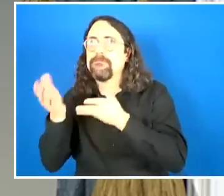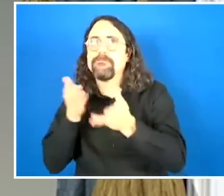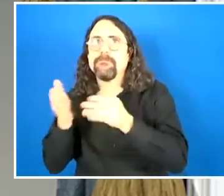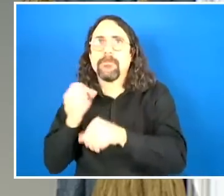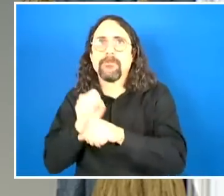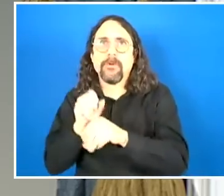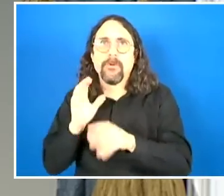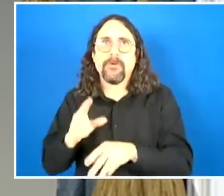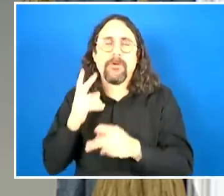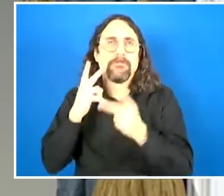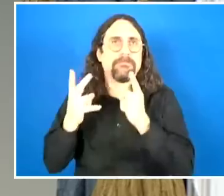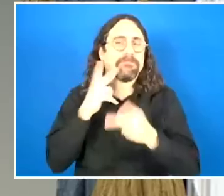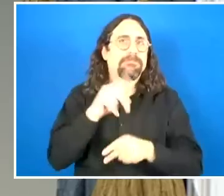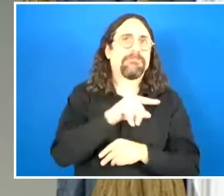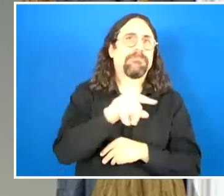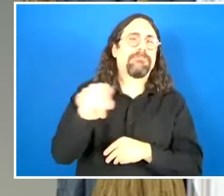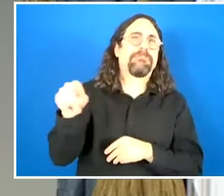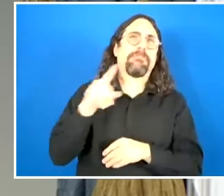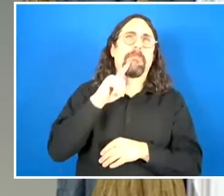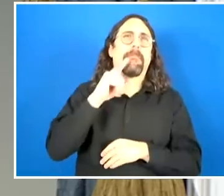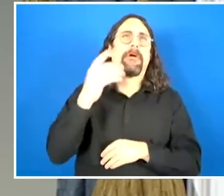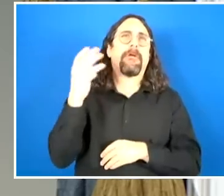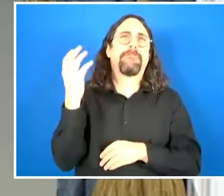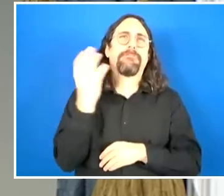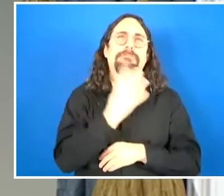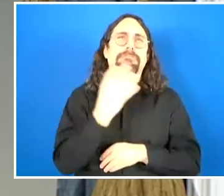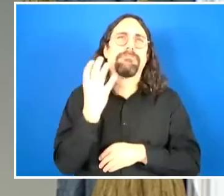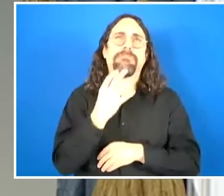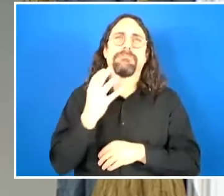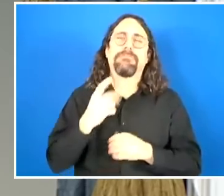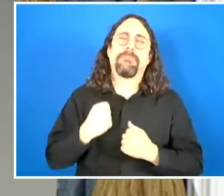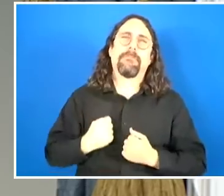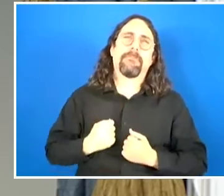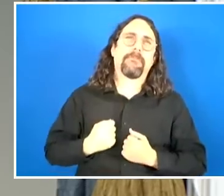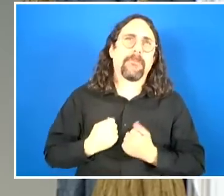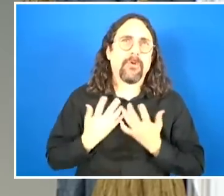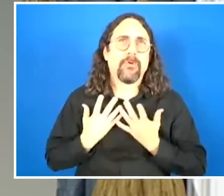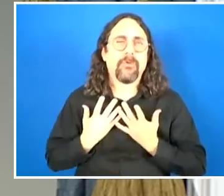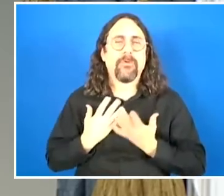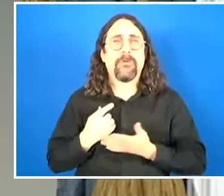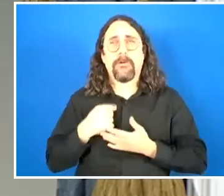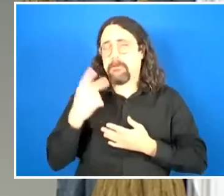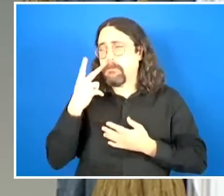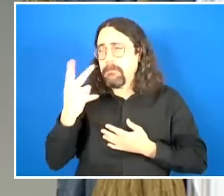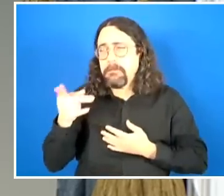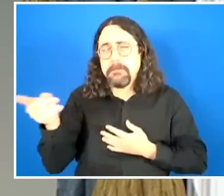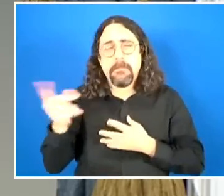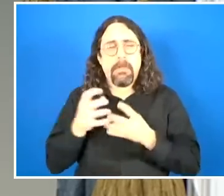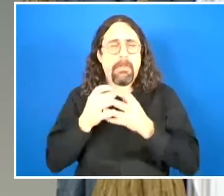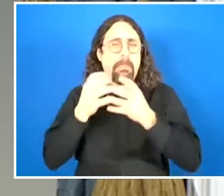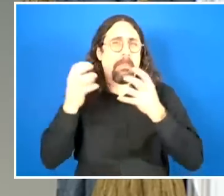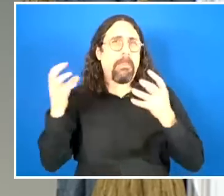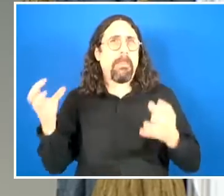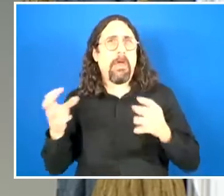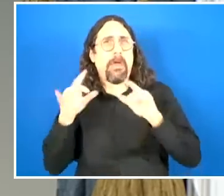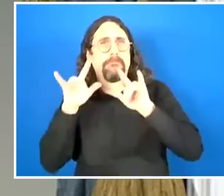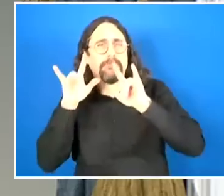PERNNSOEL HAVE A VERY CARING, LOVING AND TRAUMA INFORMED WAY. IT'S BEEN NOTHING SHORT OF MIRACULOUS.